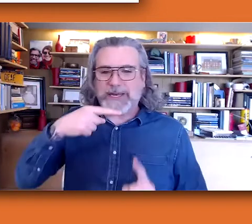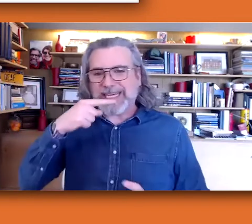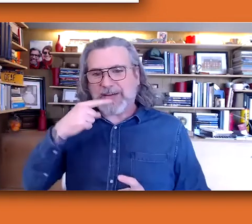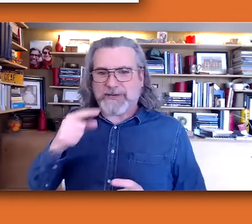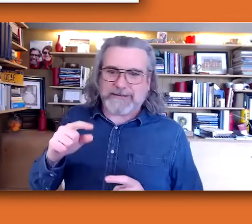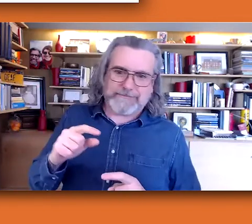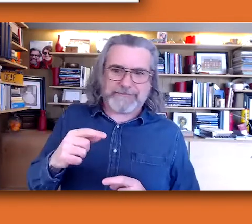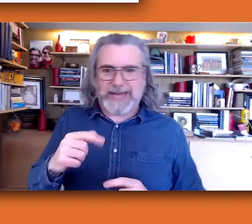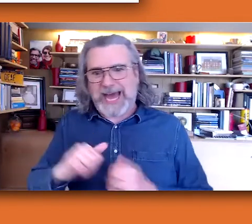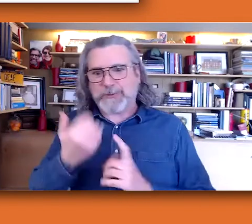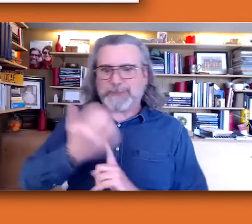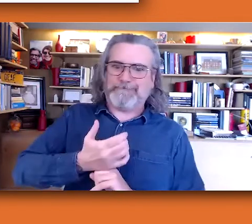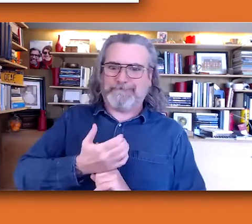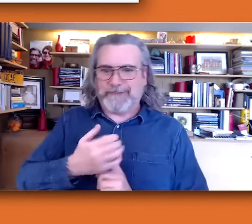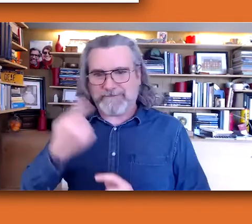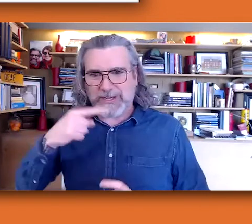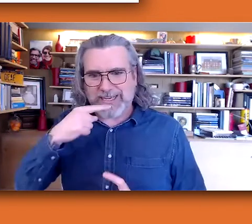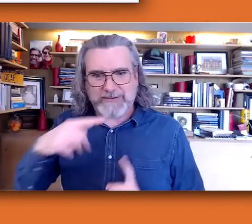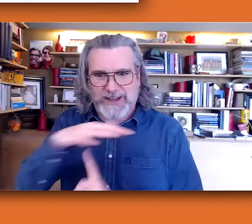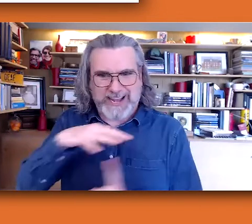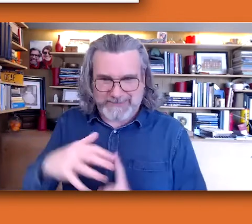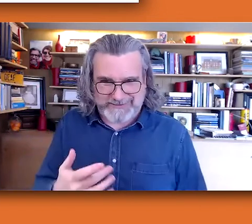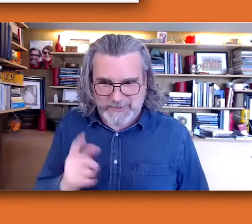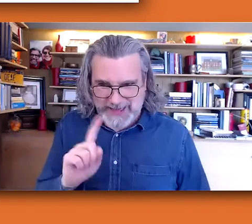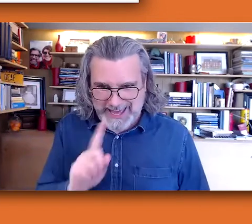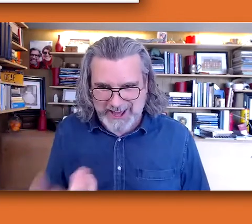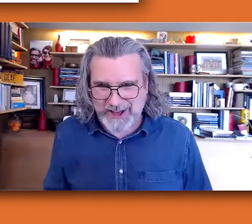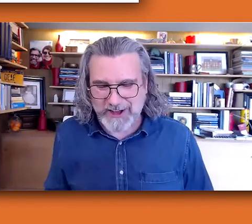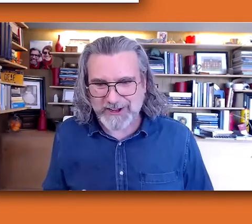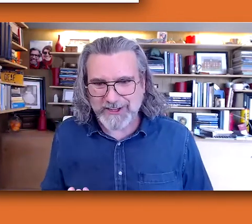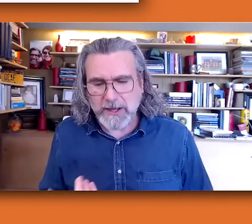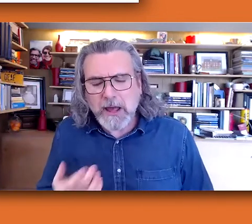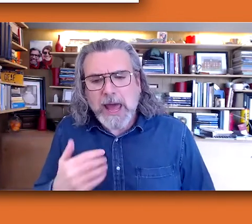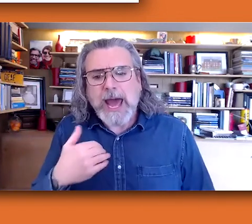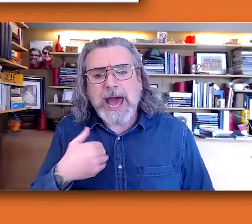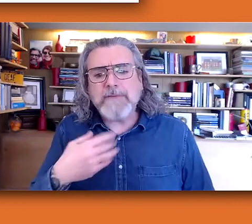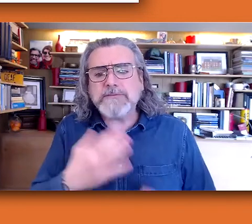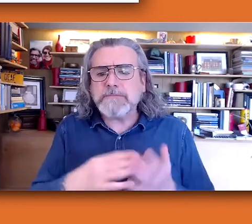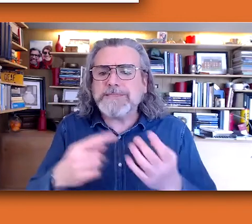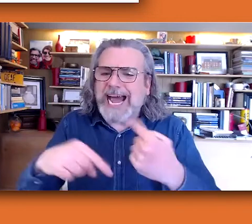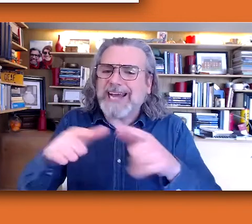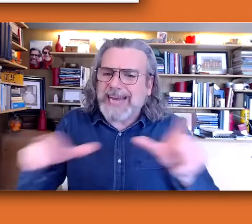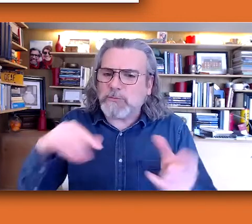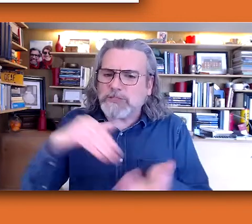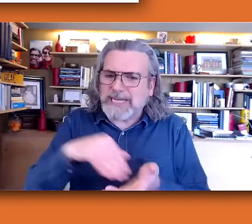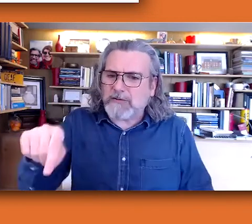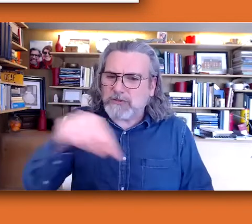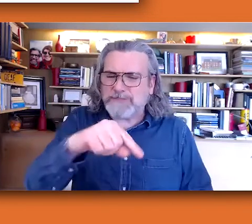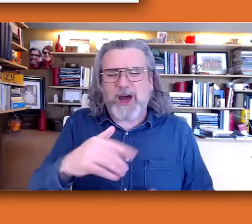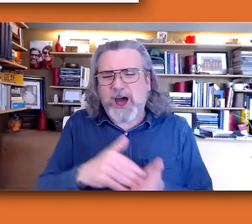where you don't have to act in a way that works for the hearing people.